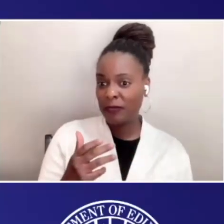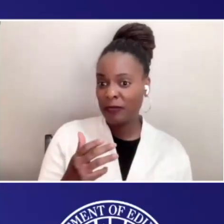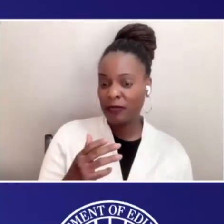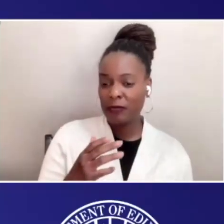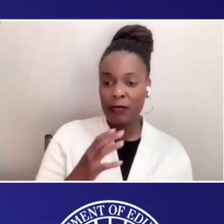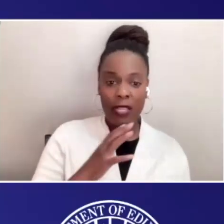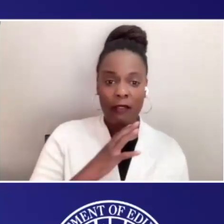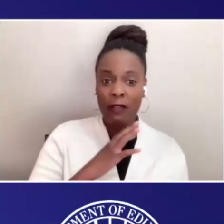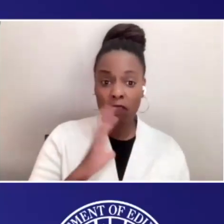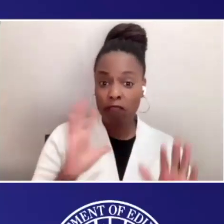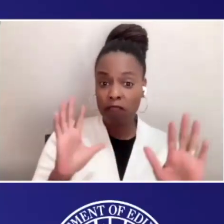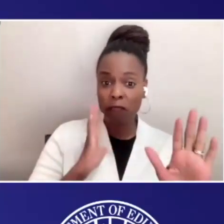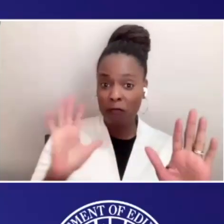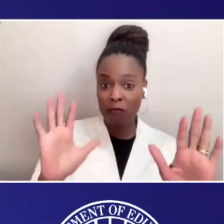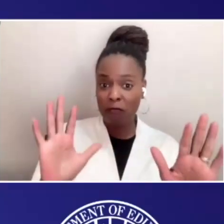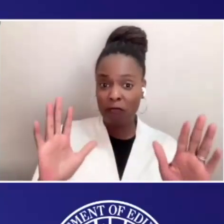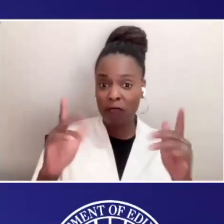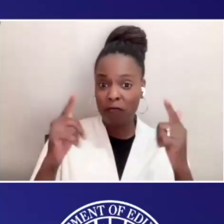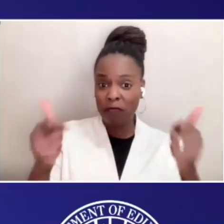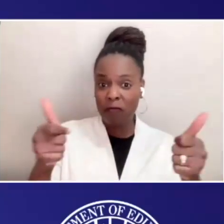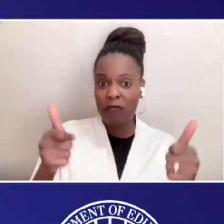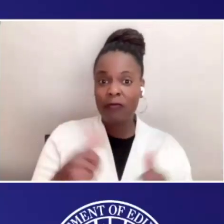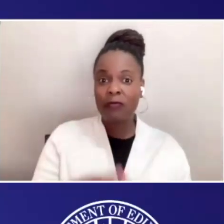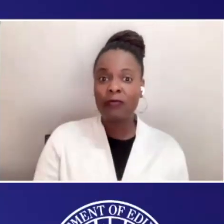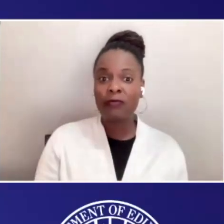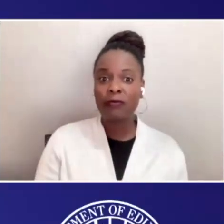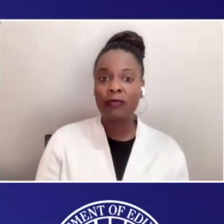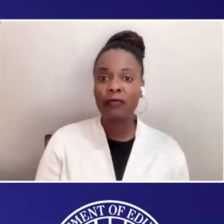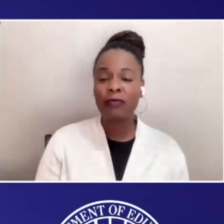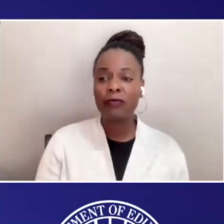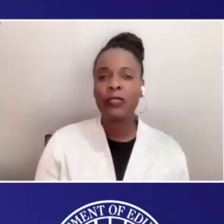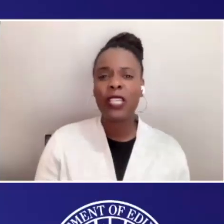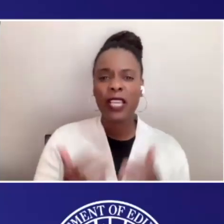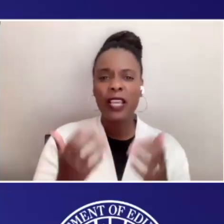That's okay. I think at this time we're, we're wanting more clarification before I can --